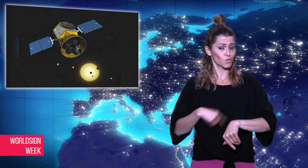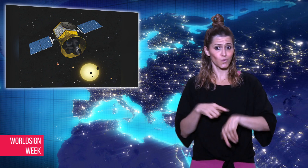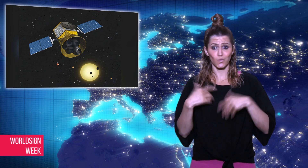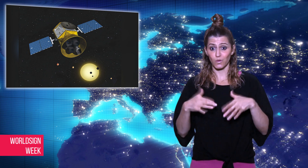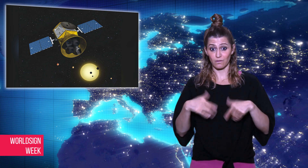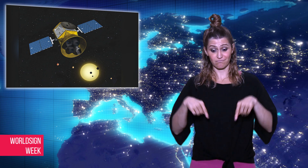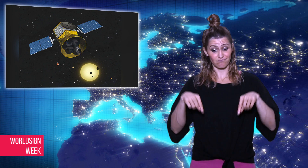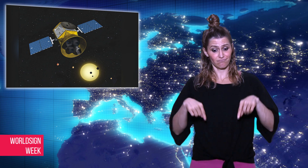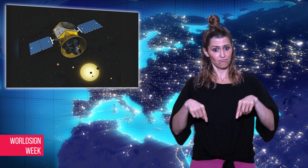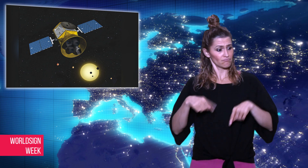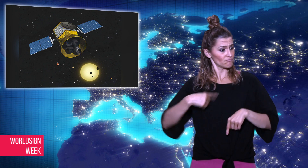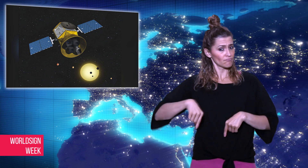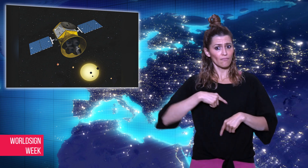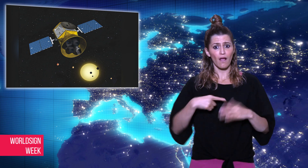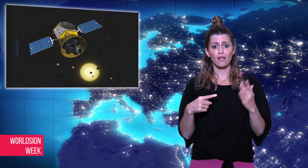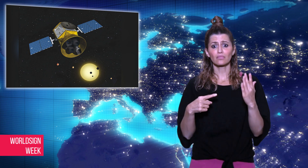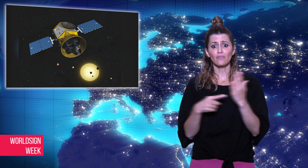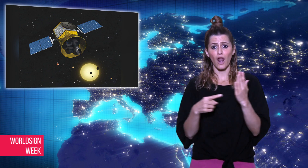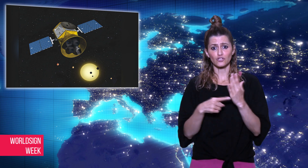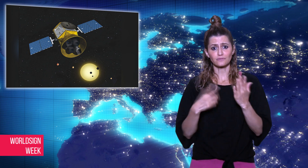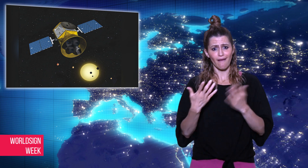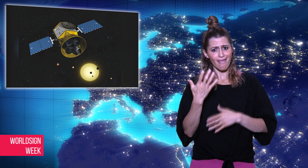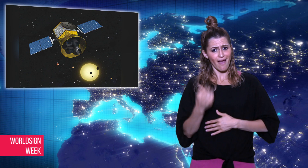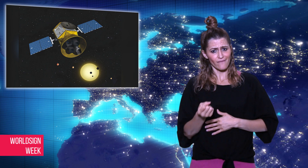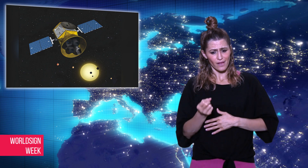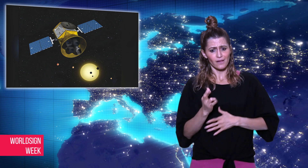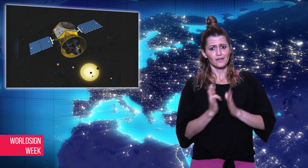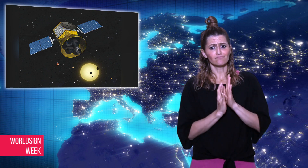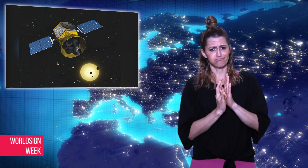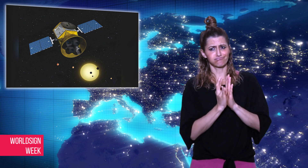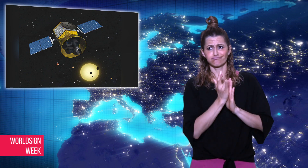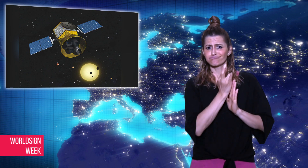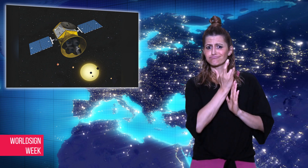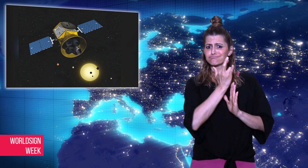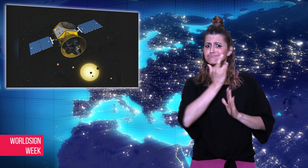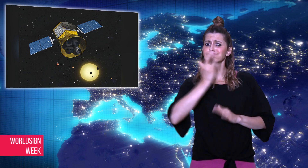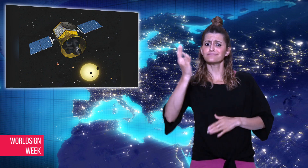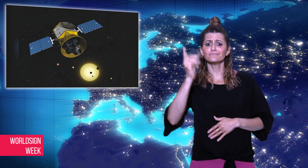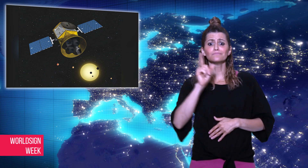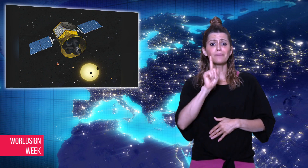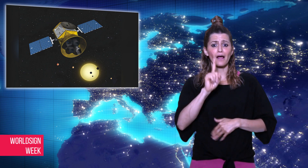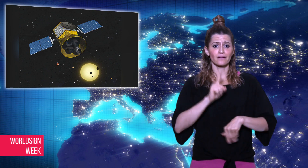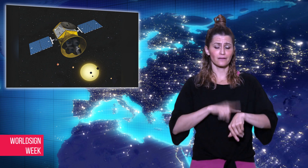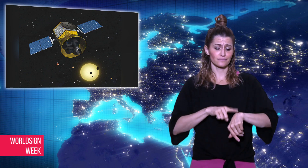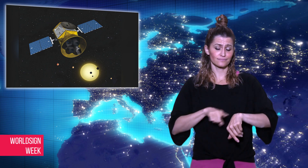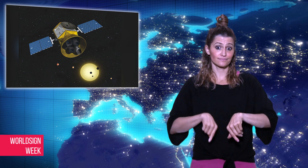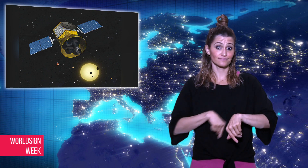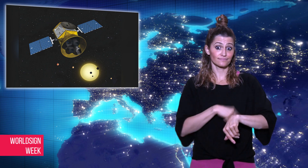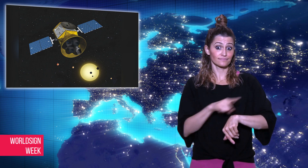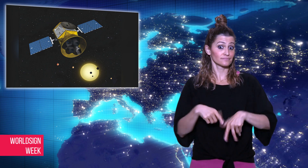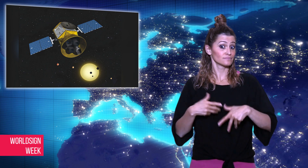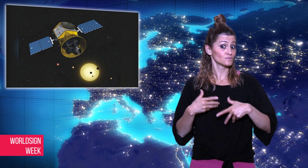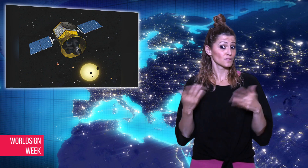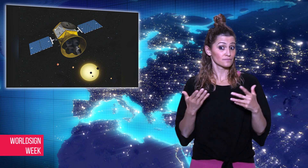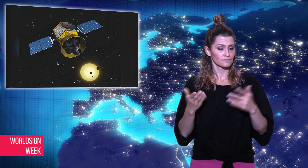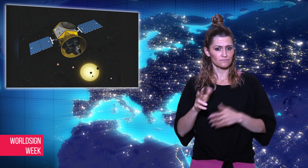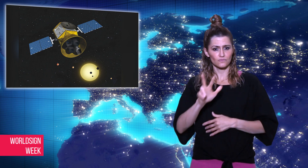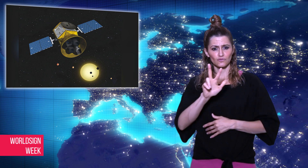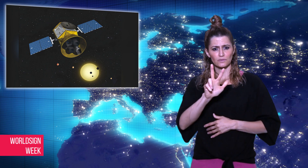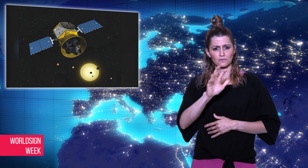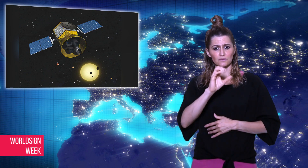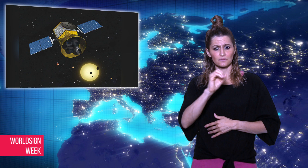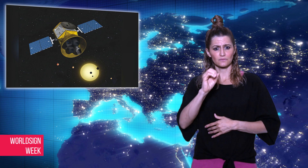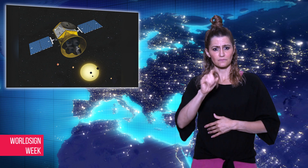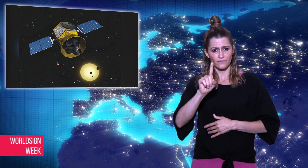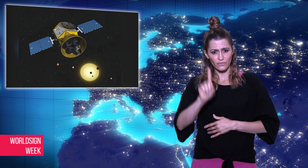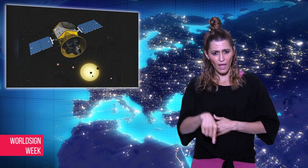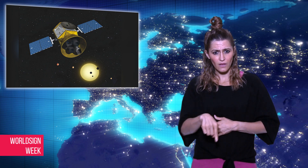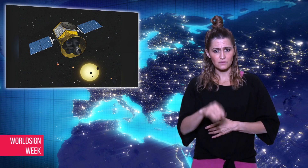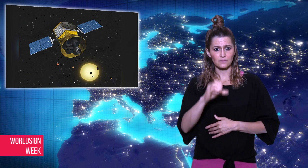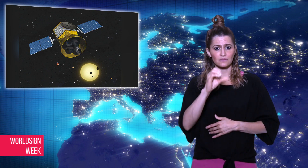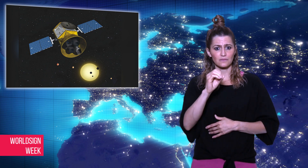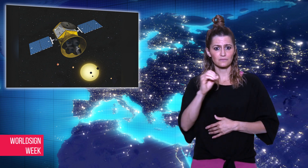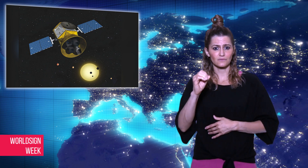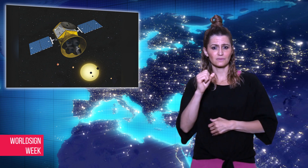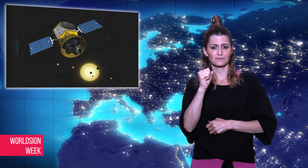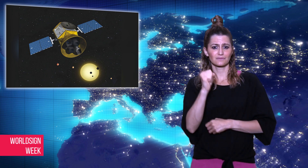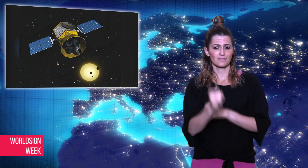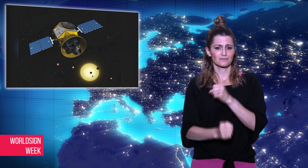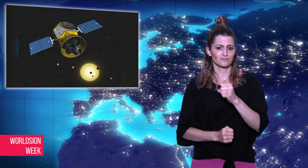would take more than 300,000 years to get there